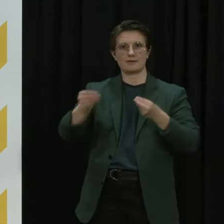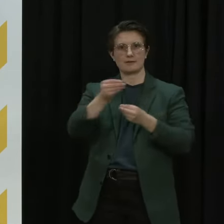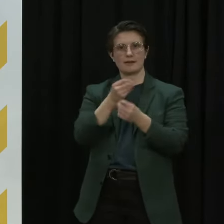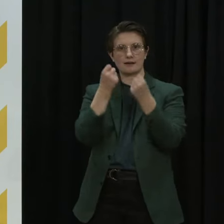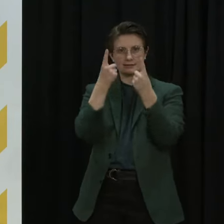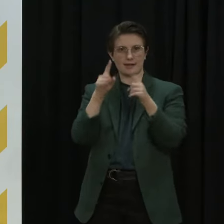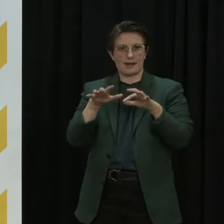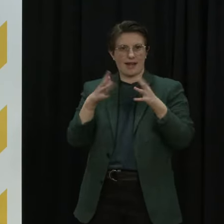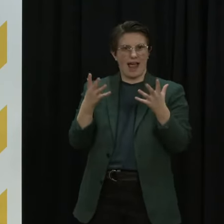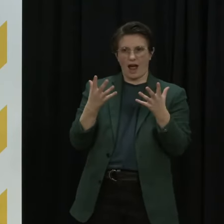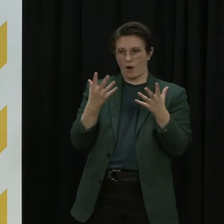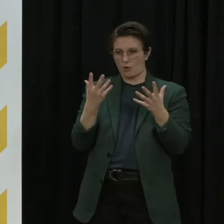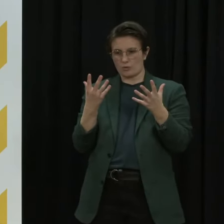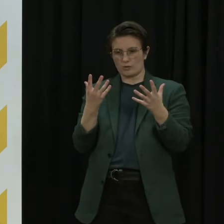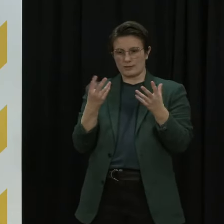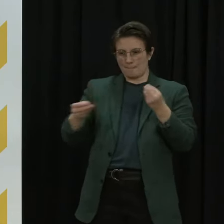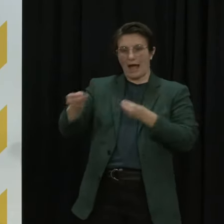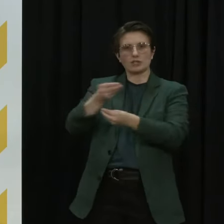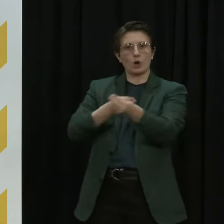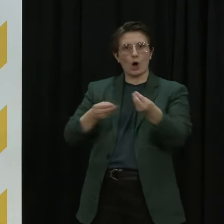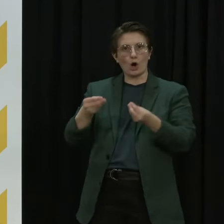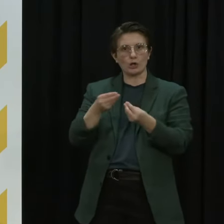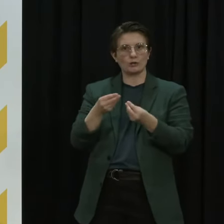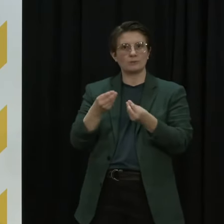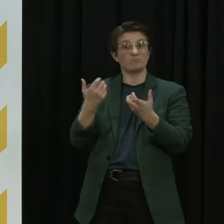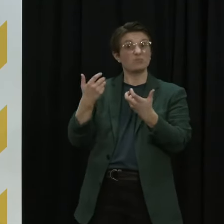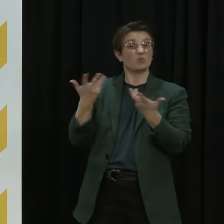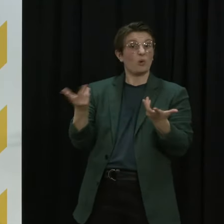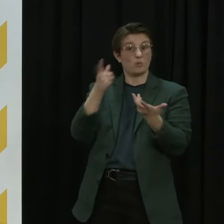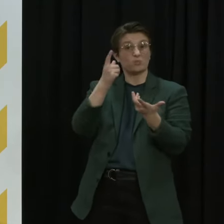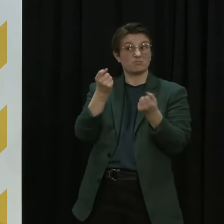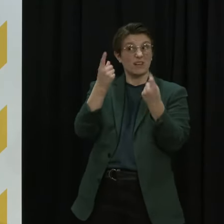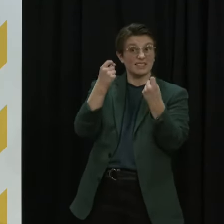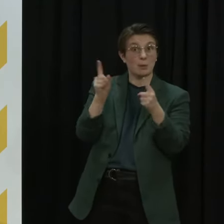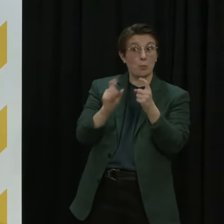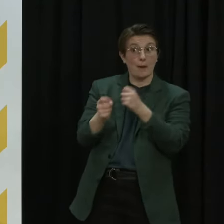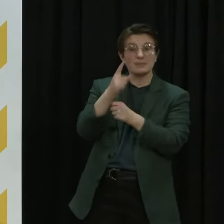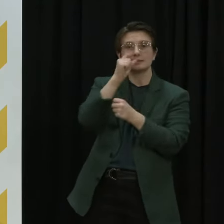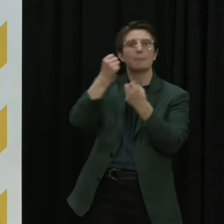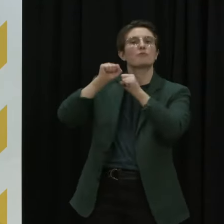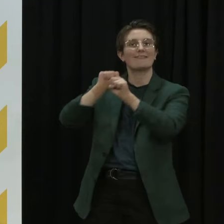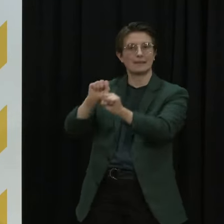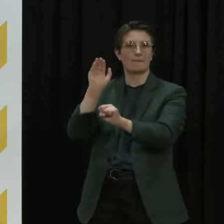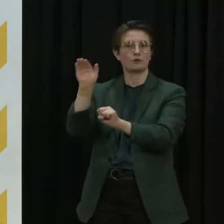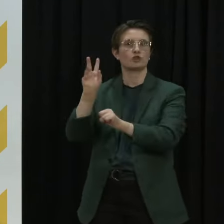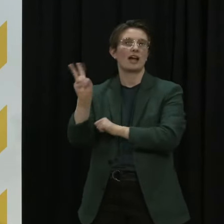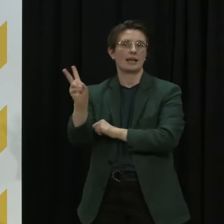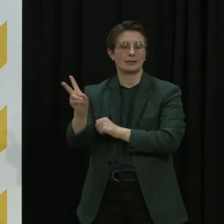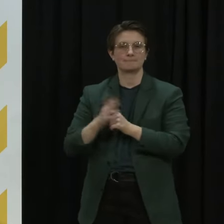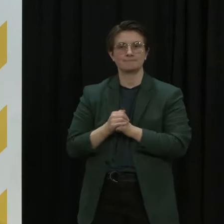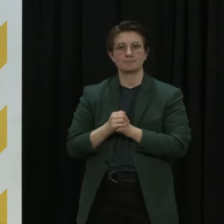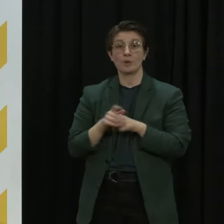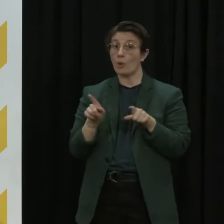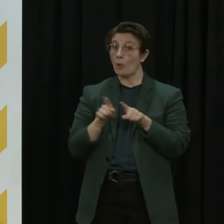sequencing to map in detail transmission, to find every